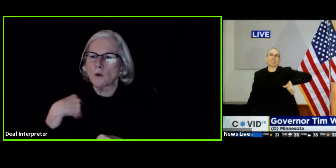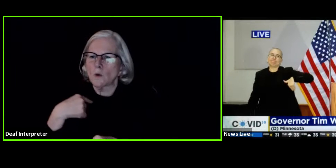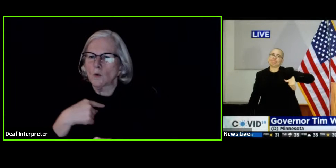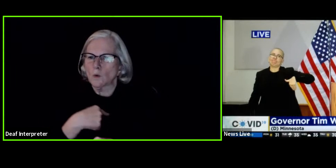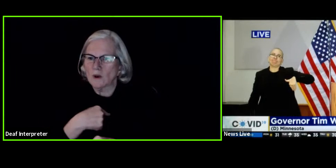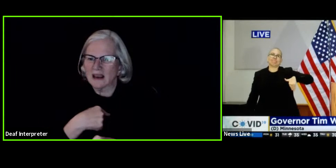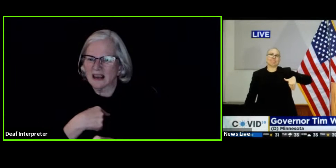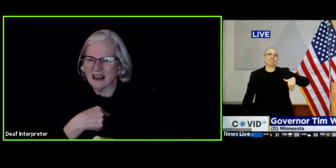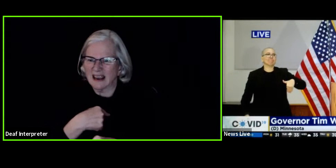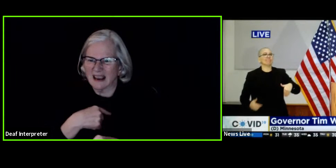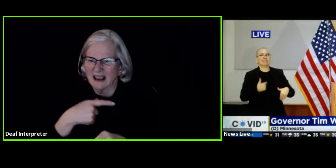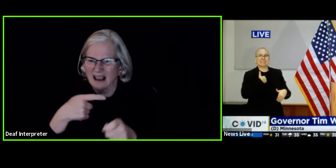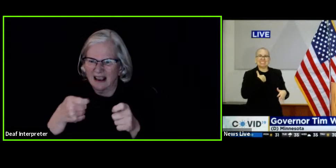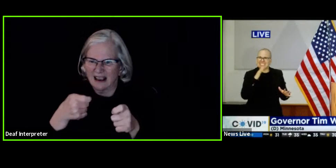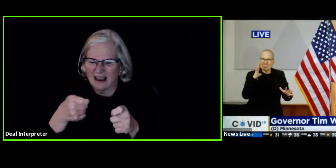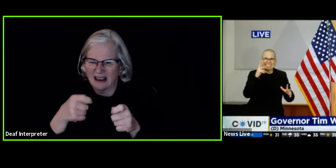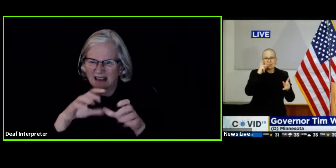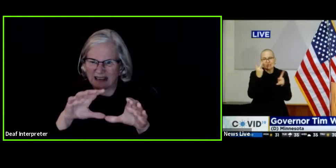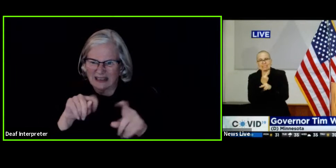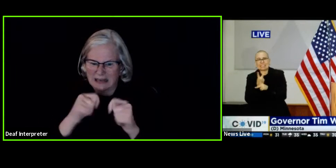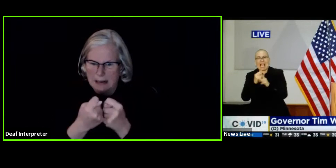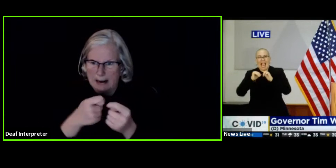TALKING TO FOLKS IN THE HOUSE WHERE IT WOULD HAVE TO